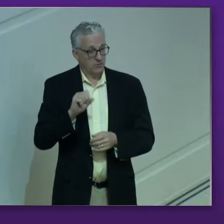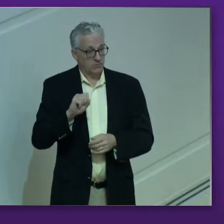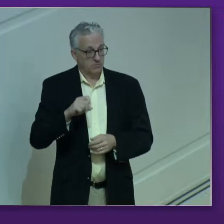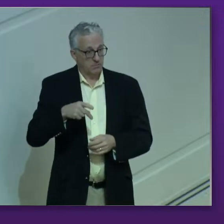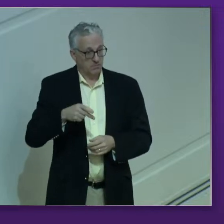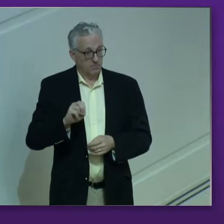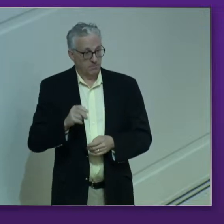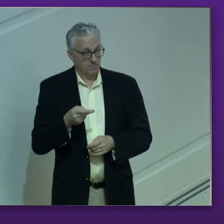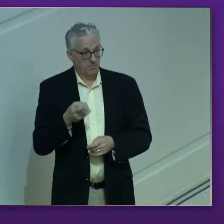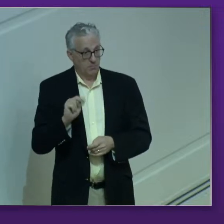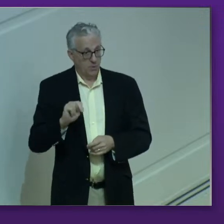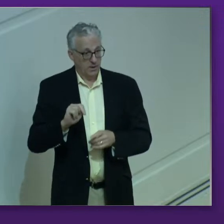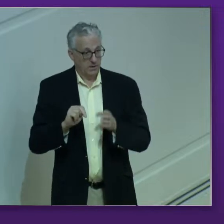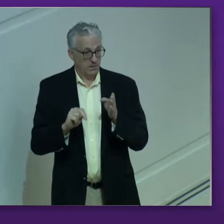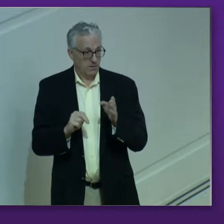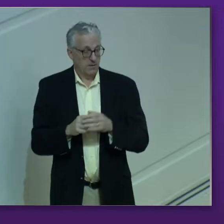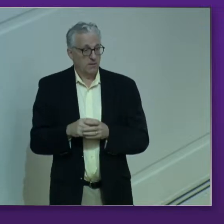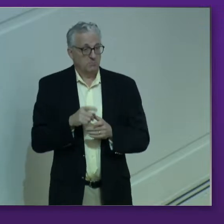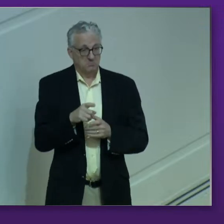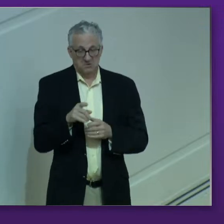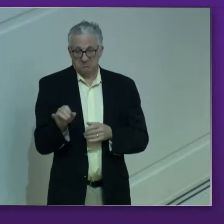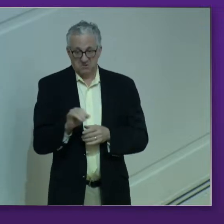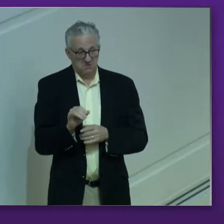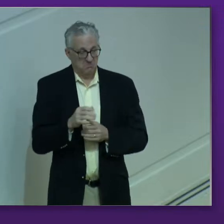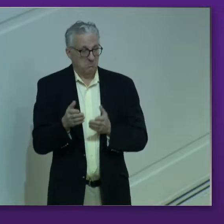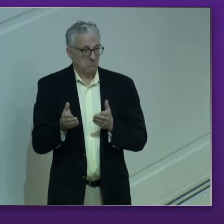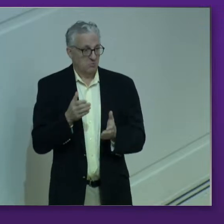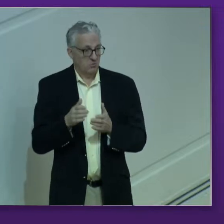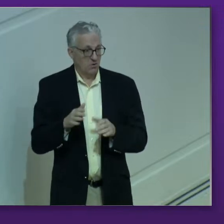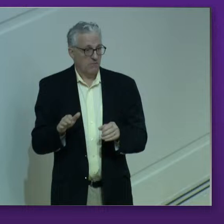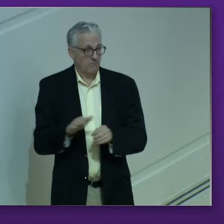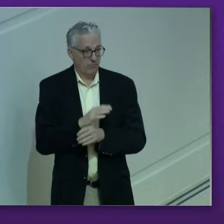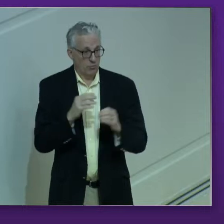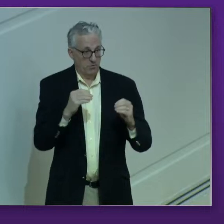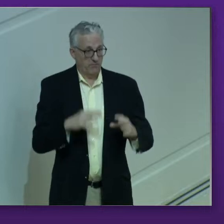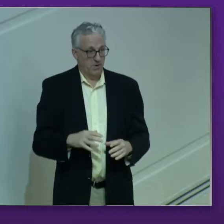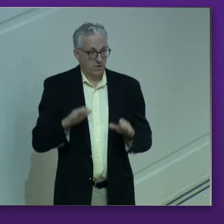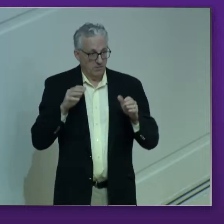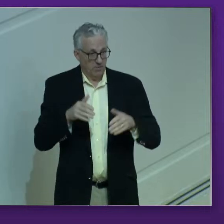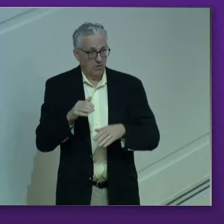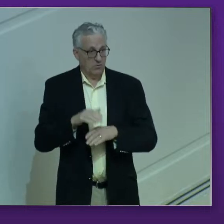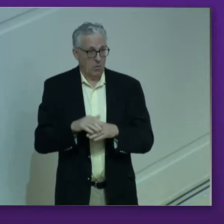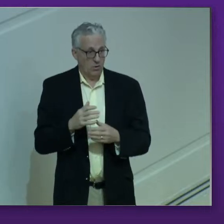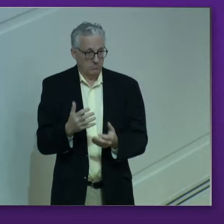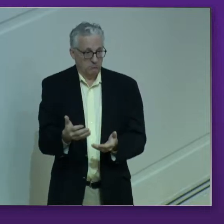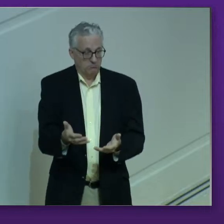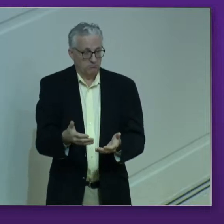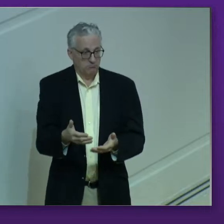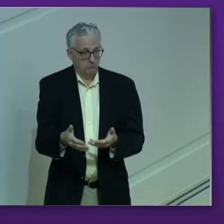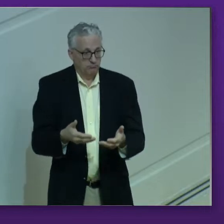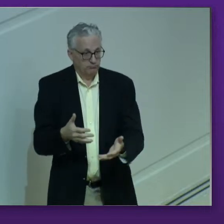PROFESSIONALS ASSOCIATION AND . [LISTING NAMES] DR. [LISTING NAMES] IS CURRENTLY ORIGINAL ANALYST FOR WHITE HOUSE